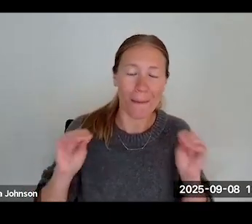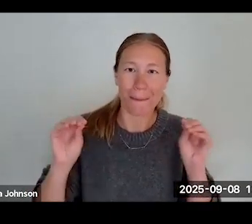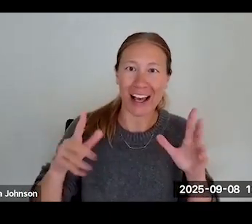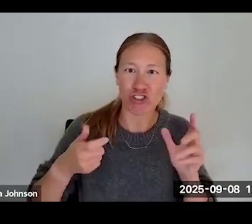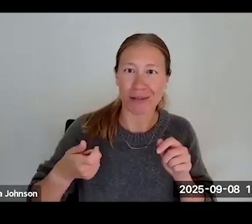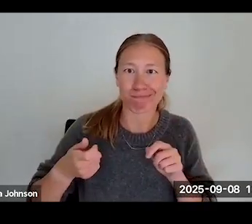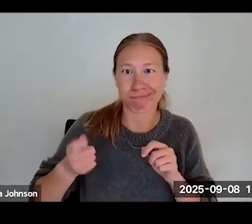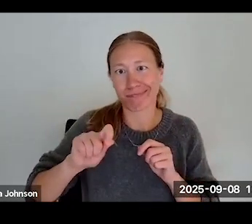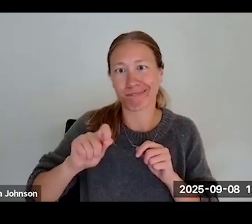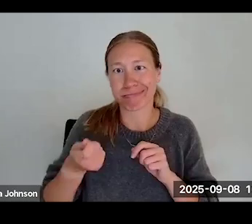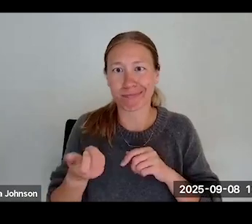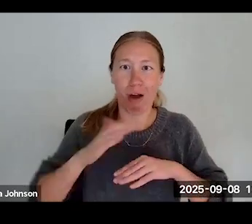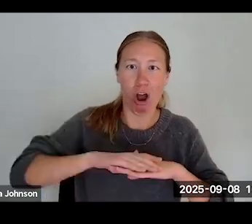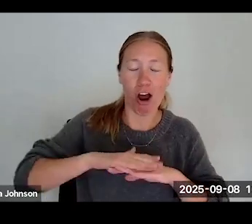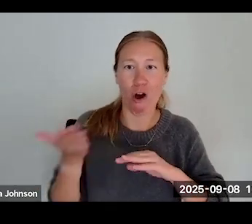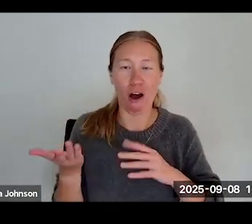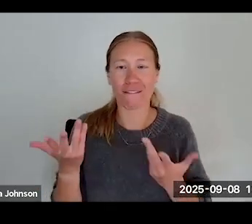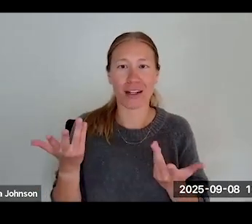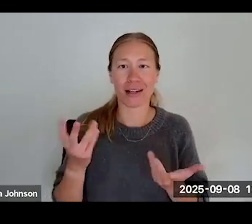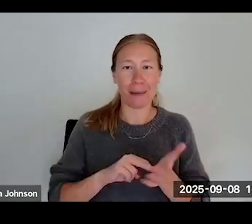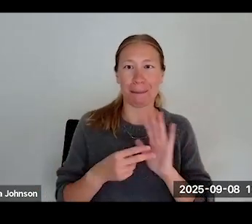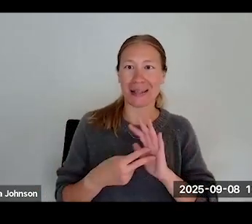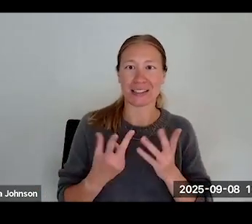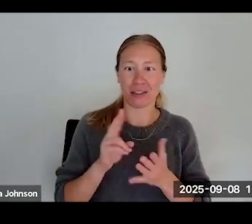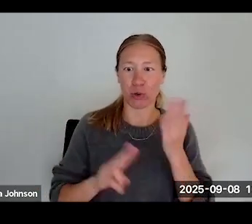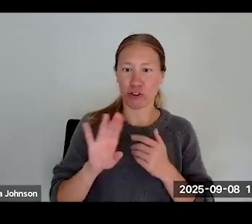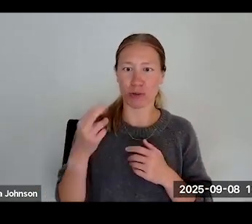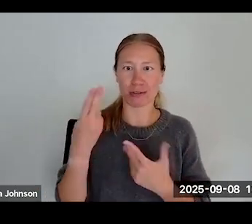that allows the university to receive a complaint or face regulatory action.